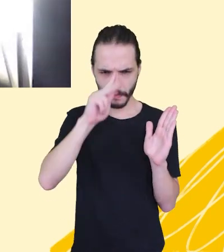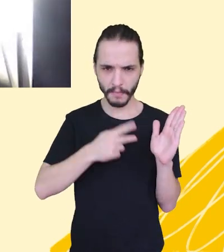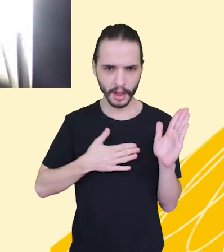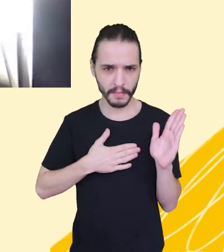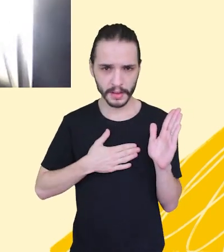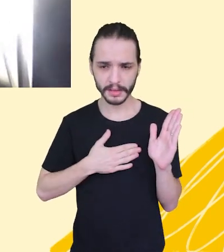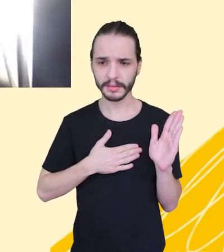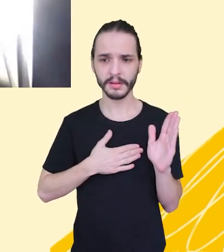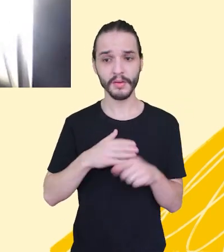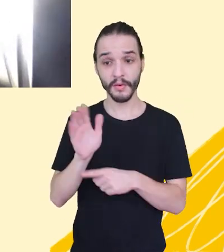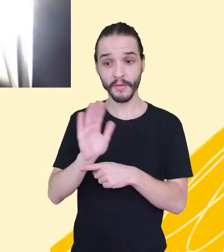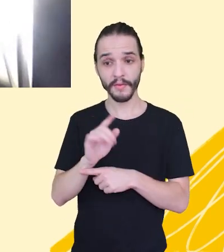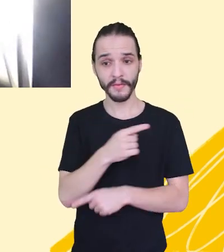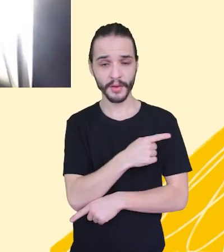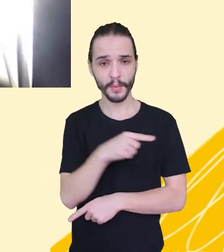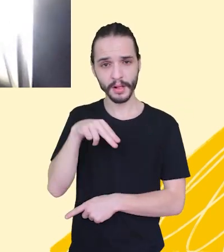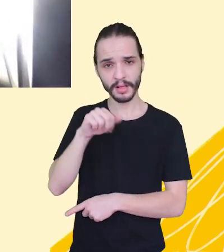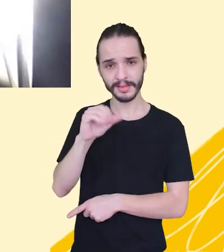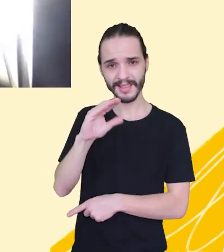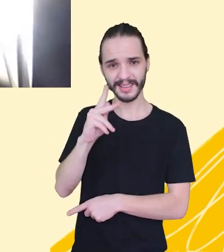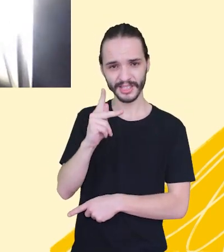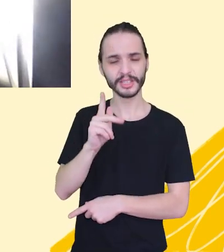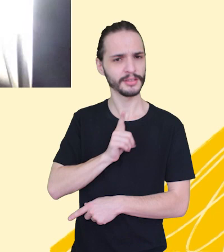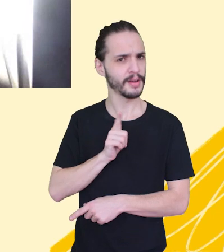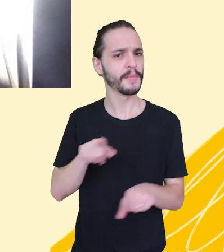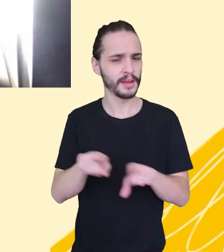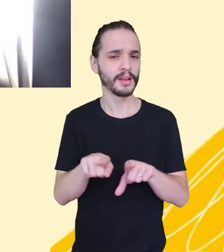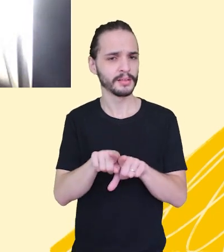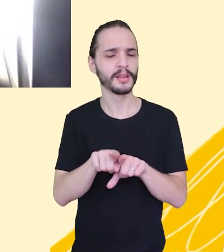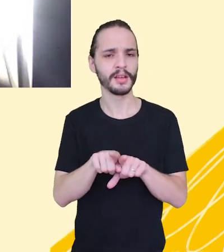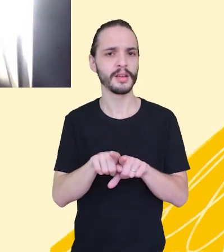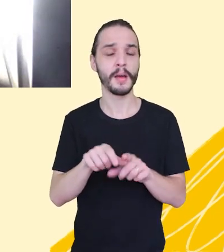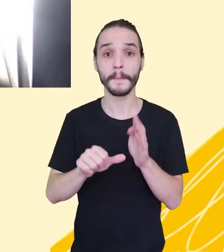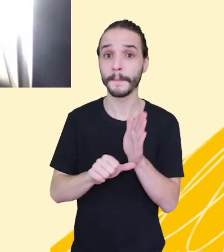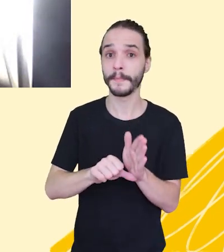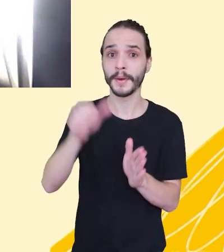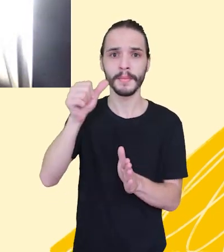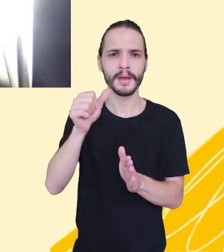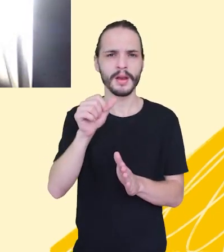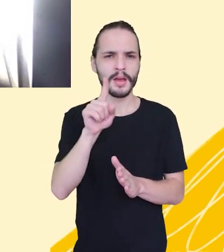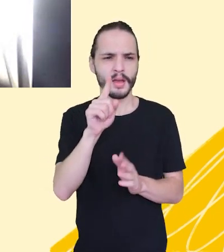The first time was these very, very short phrases of Bach, which repeat